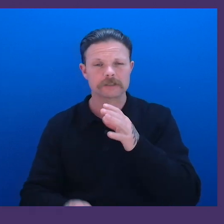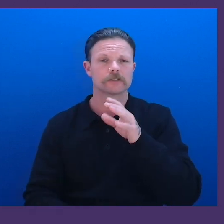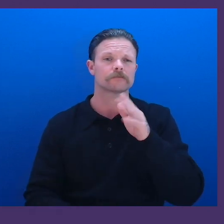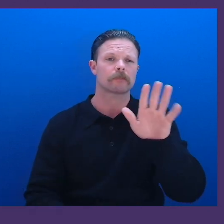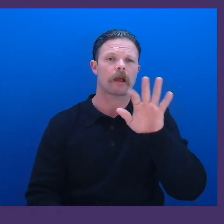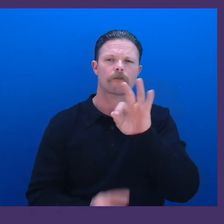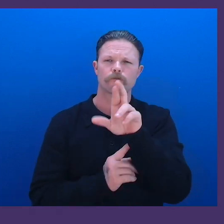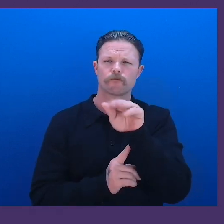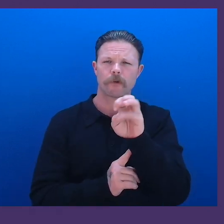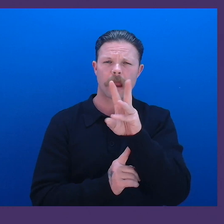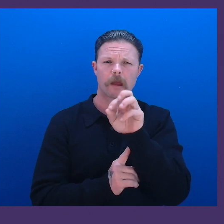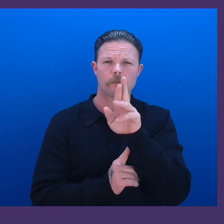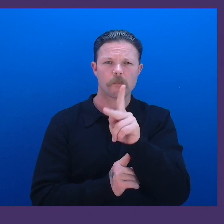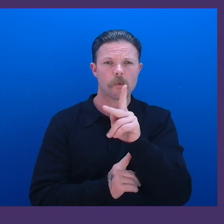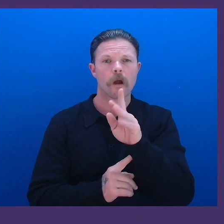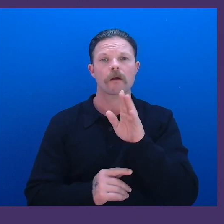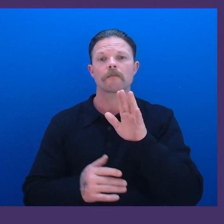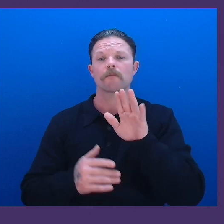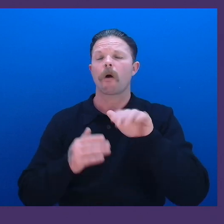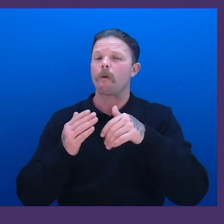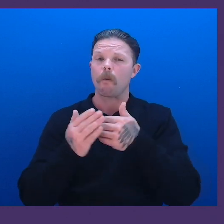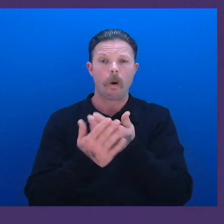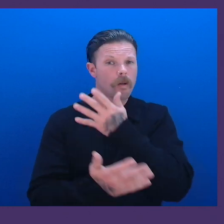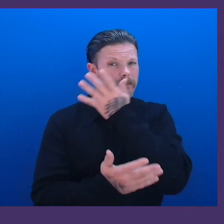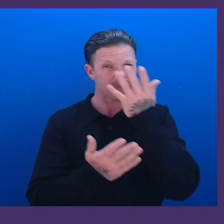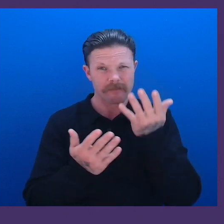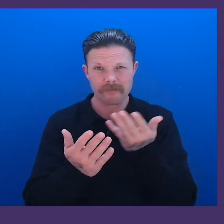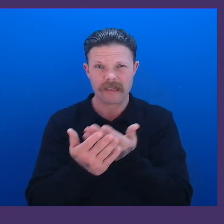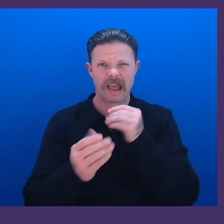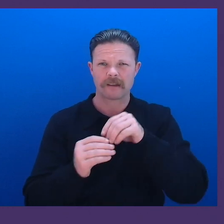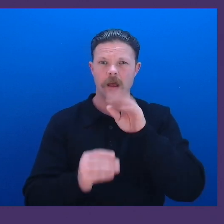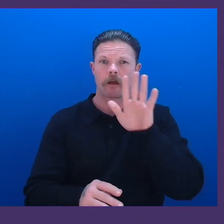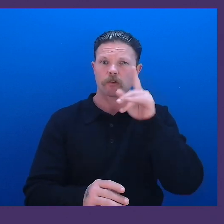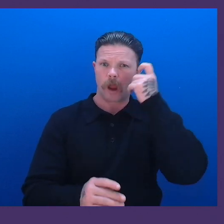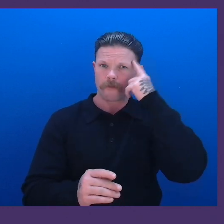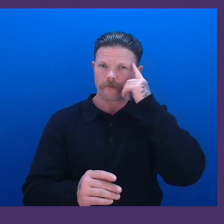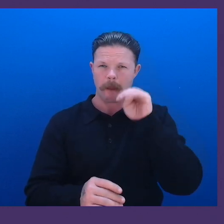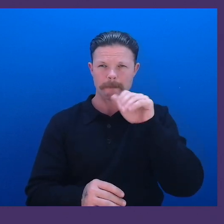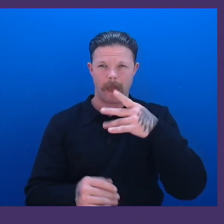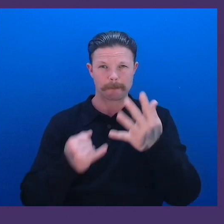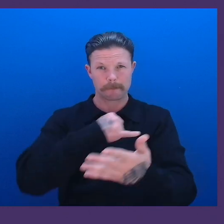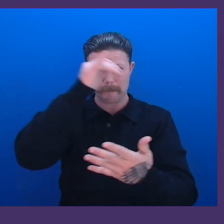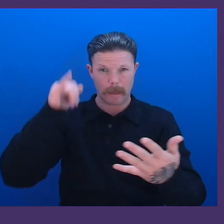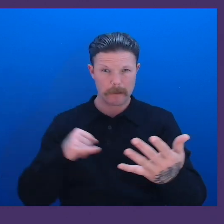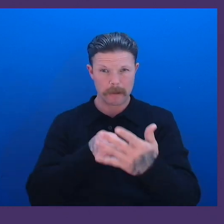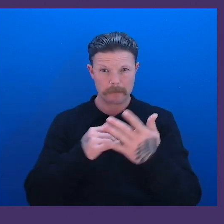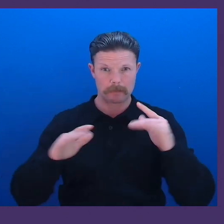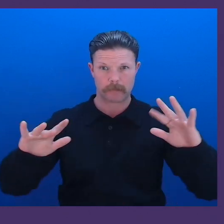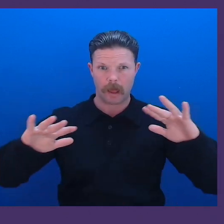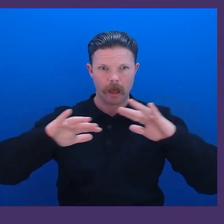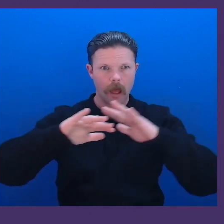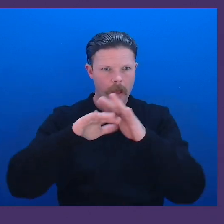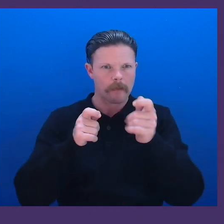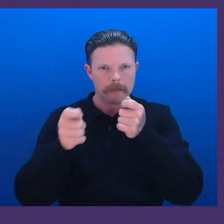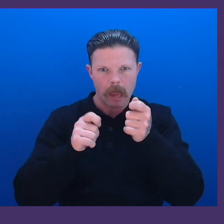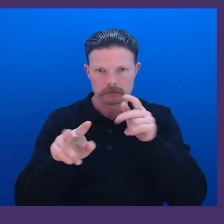All of those are aiming at reducing generative AI risks and the associated harms. How that works in practice.